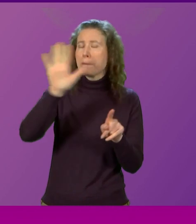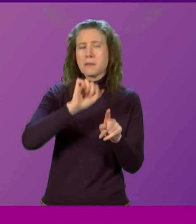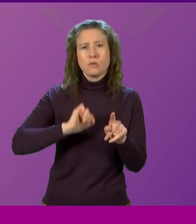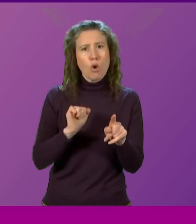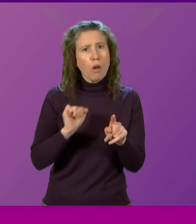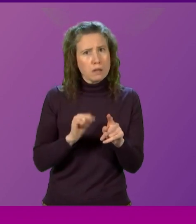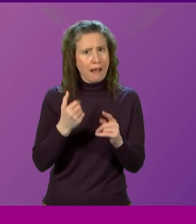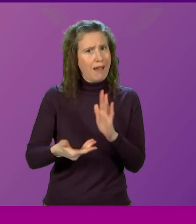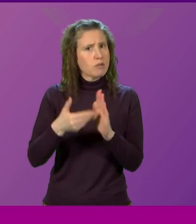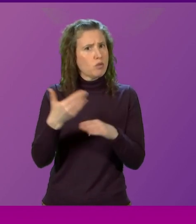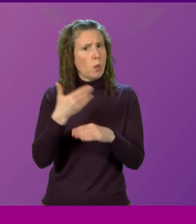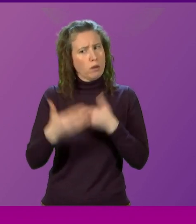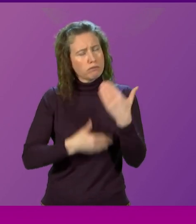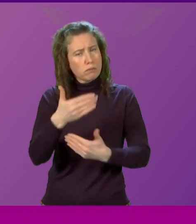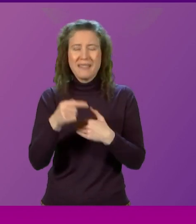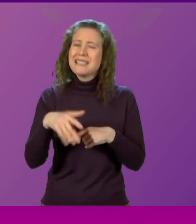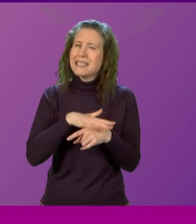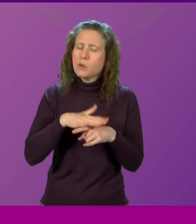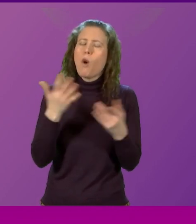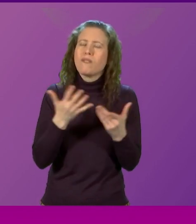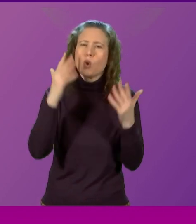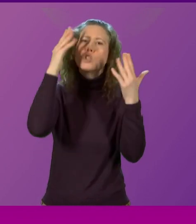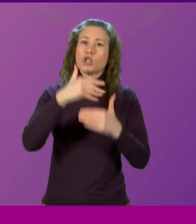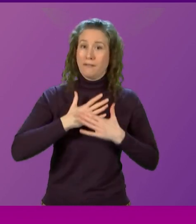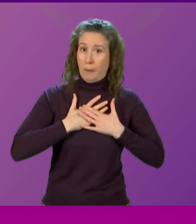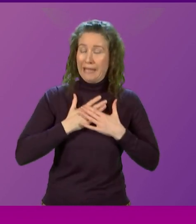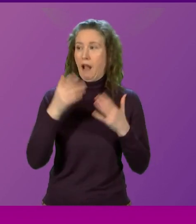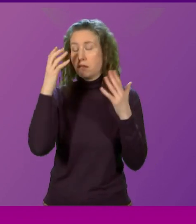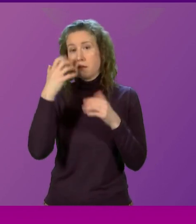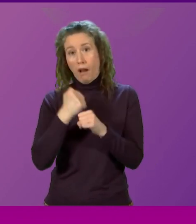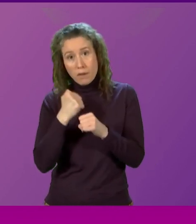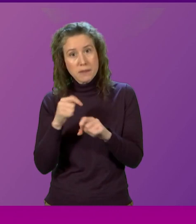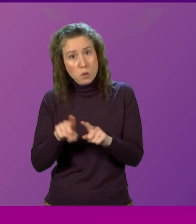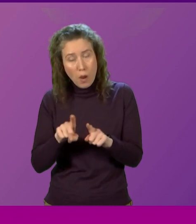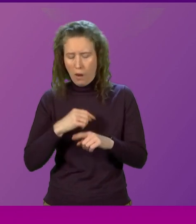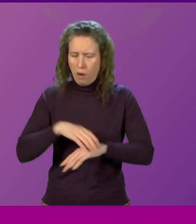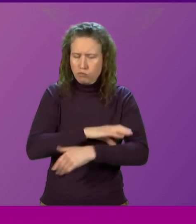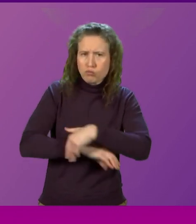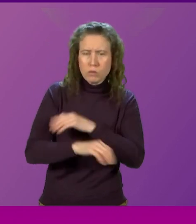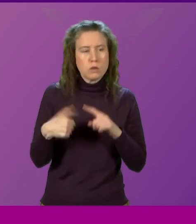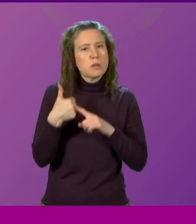The situation is of concern to me and to the Government, and we are working hard to address it by supporting the health service.